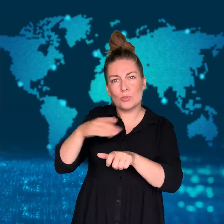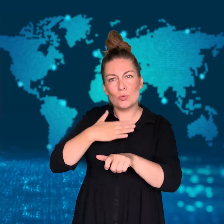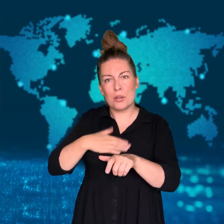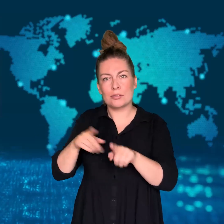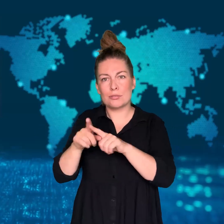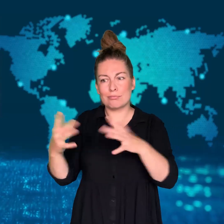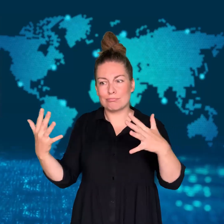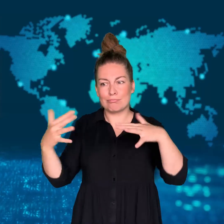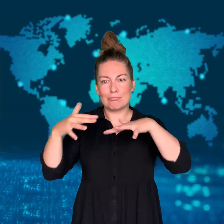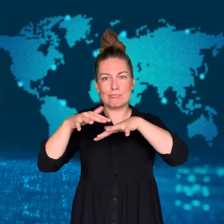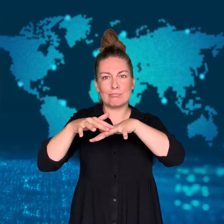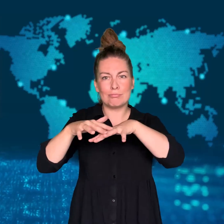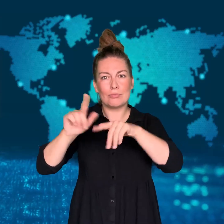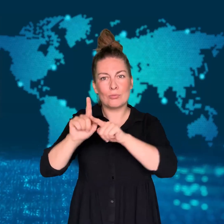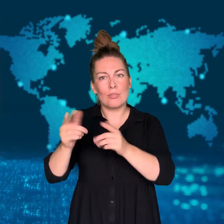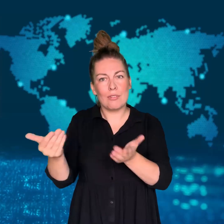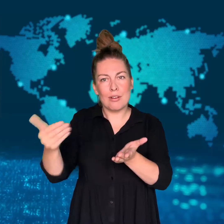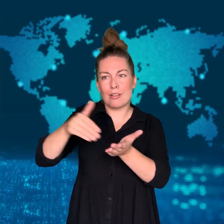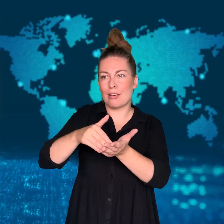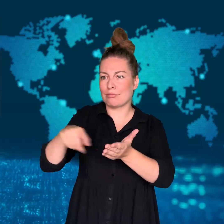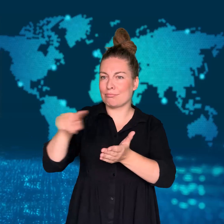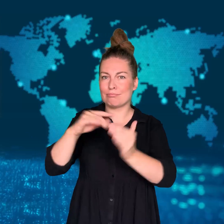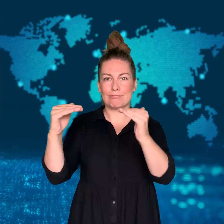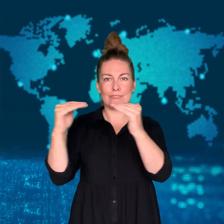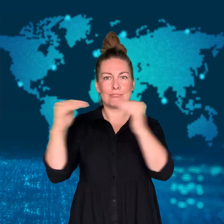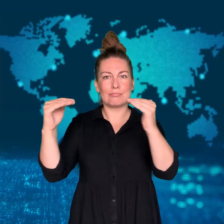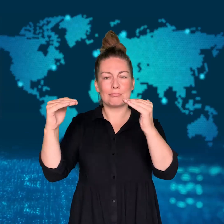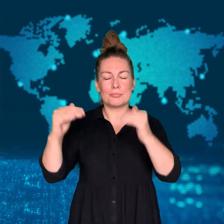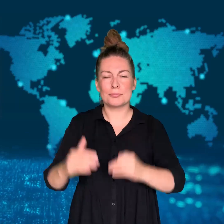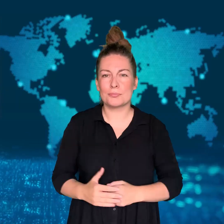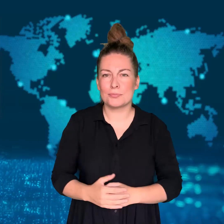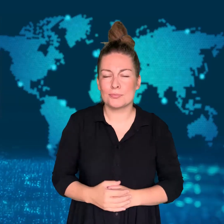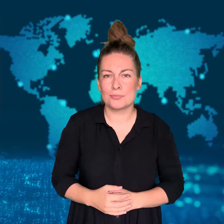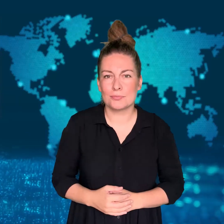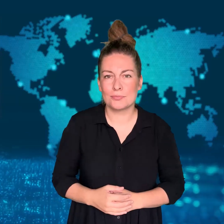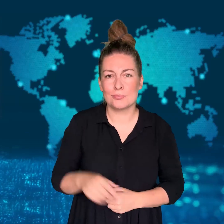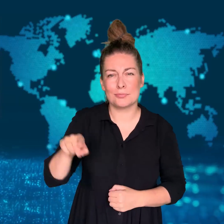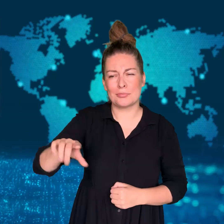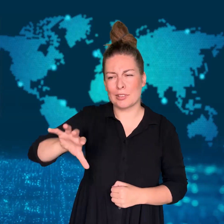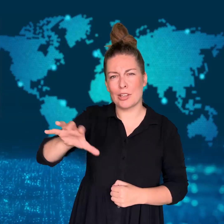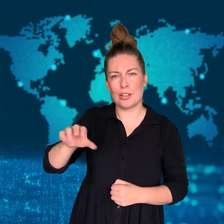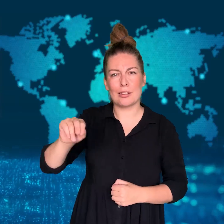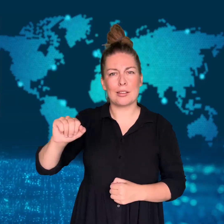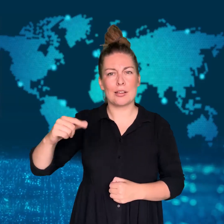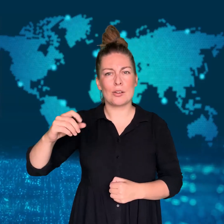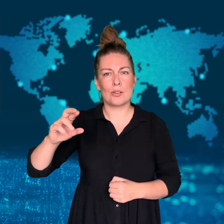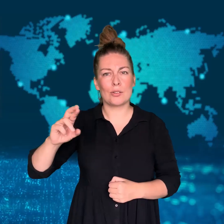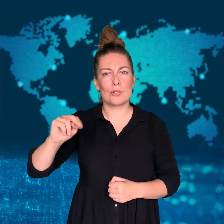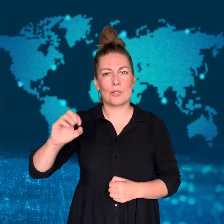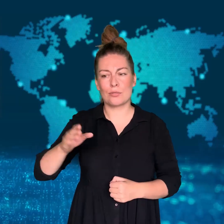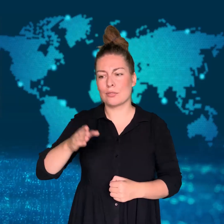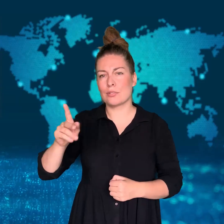The territory of Nagorno-Karabakh had declared its independence from